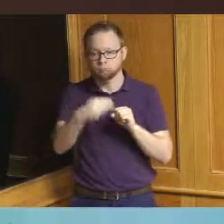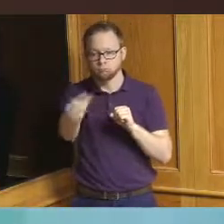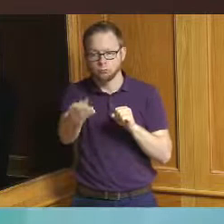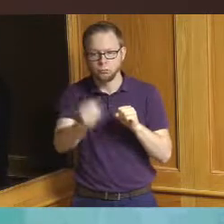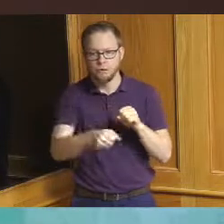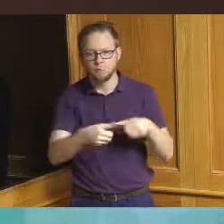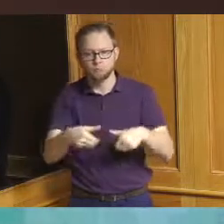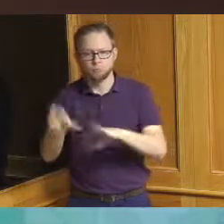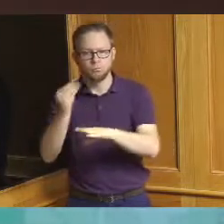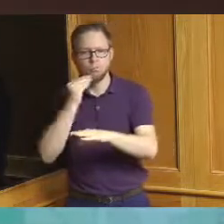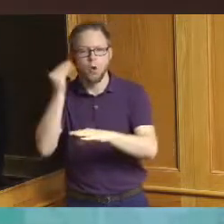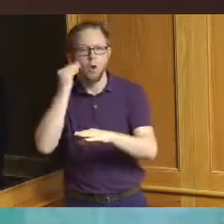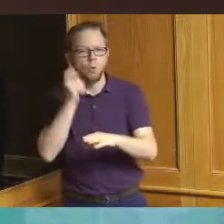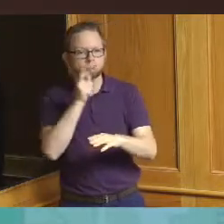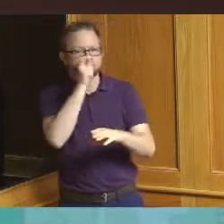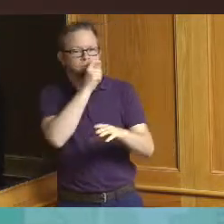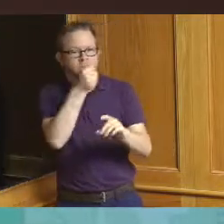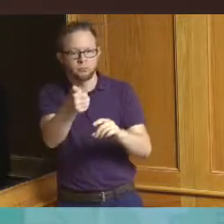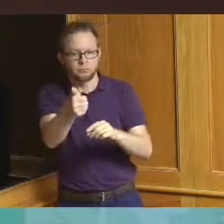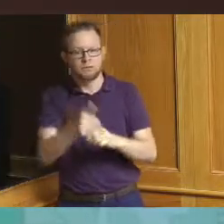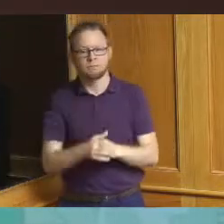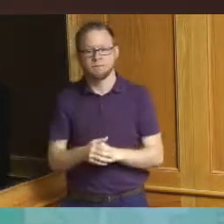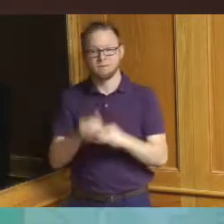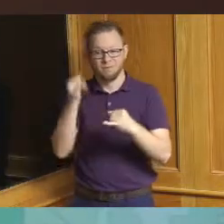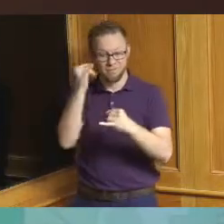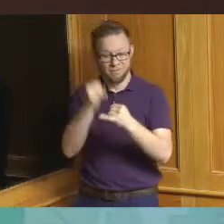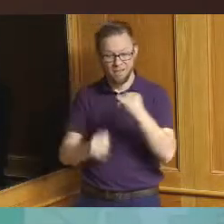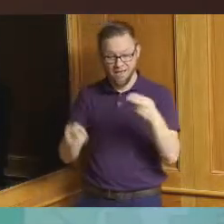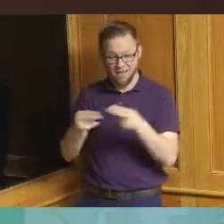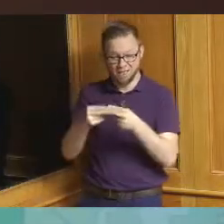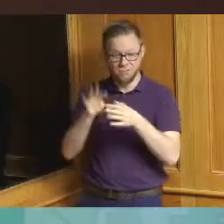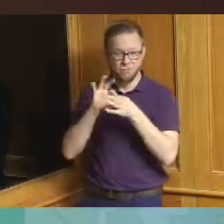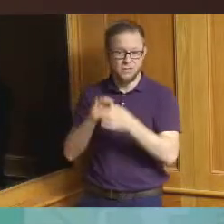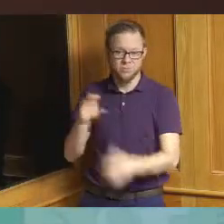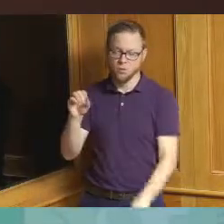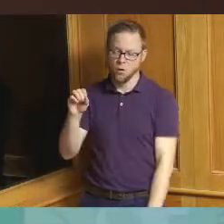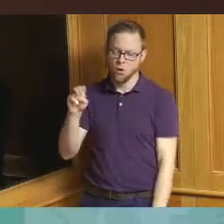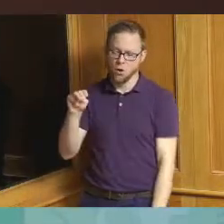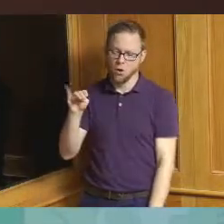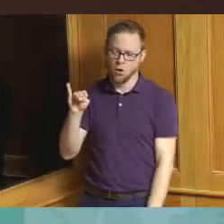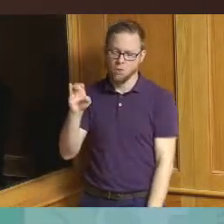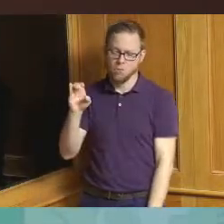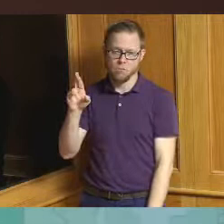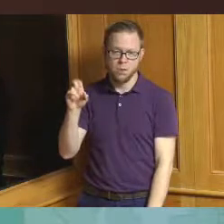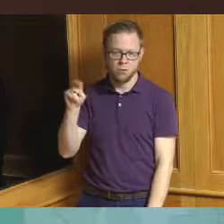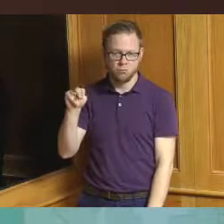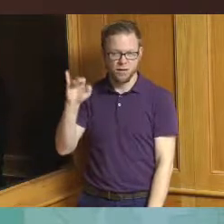the last slide i have talks about omicron this has been fastly moving it's interesting